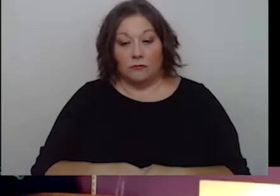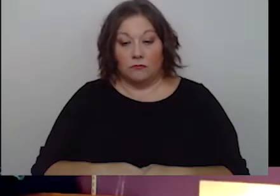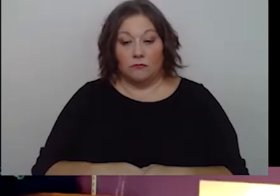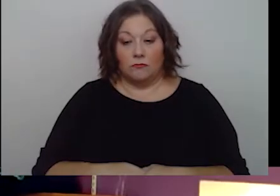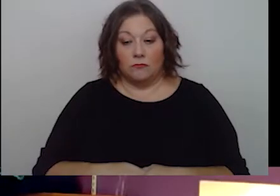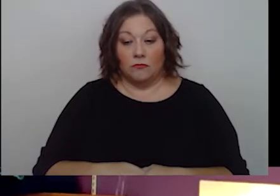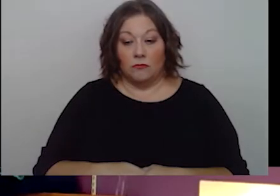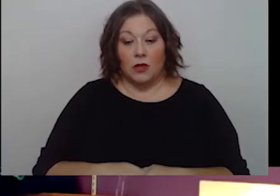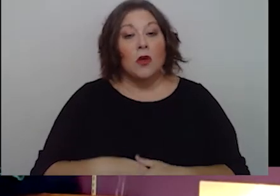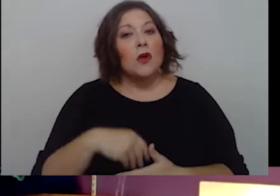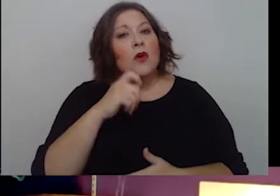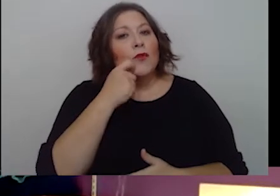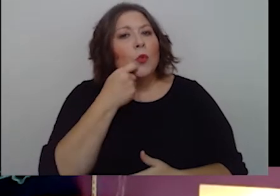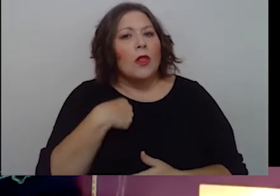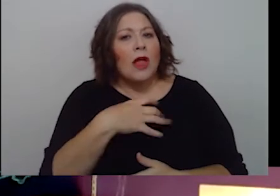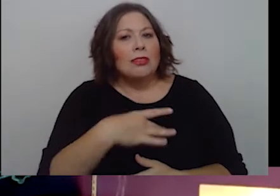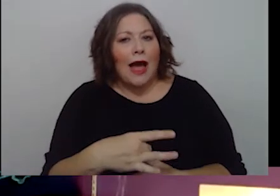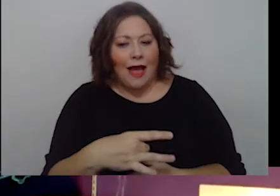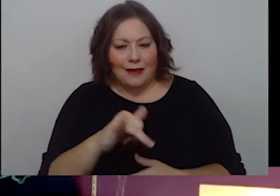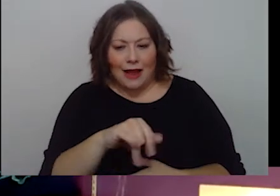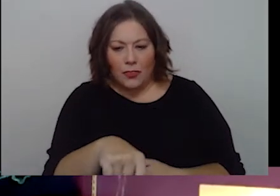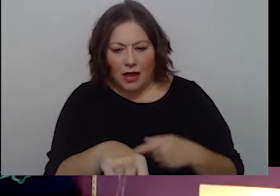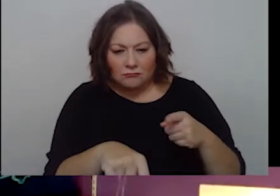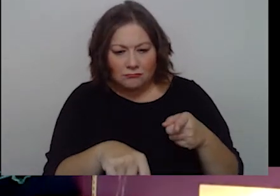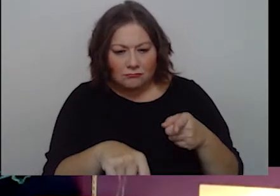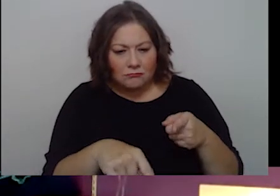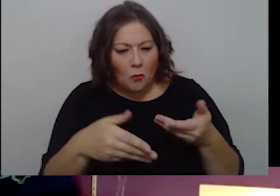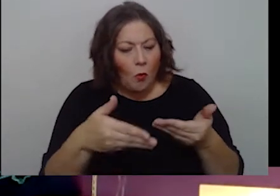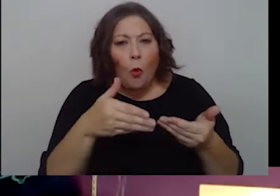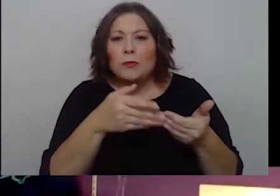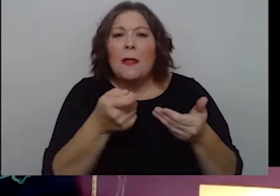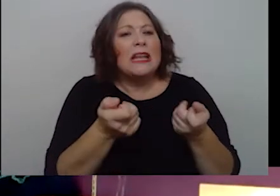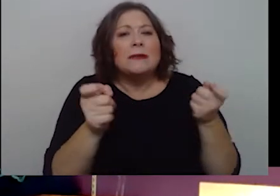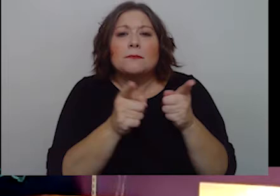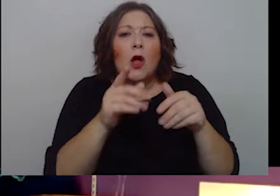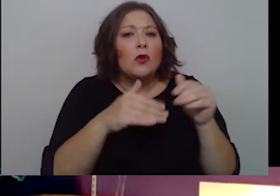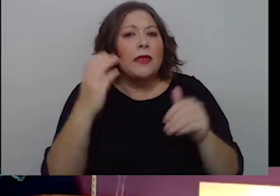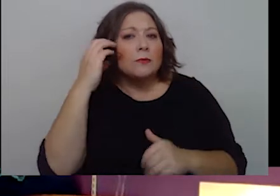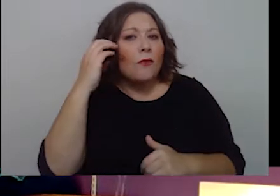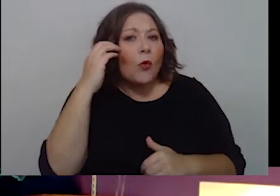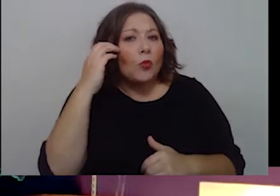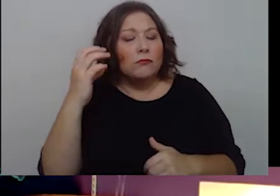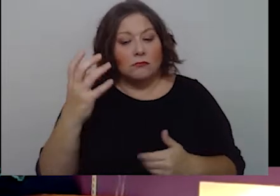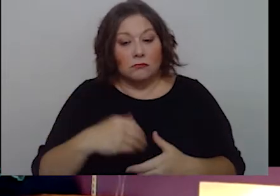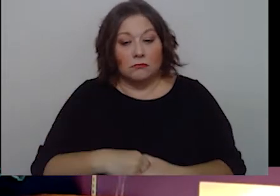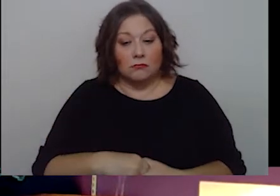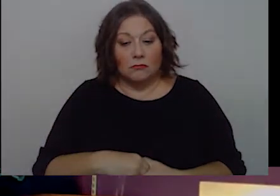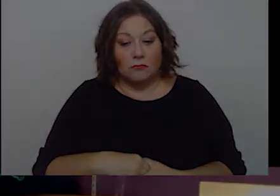Max: Very cool. Yeah and I like how it's just like almost a little smaller than a smartphone, so really portable.